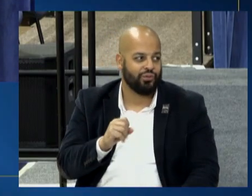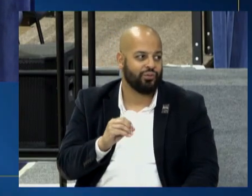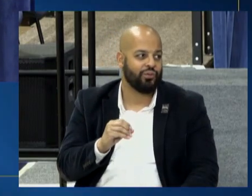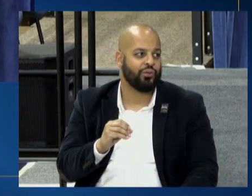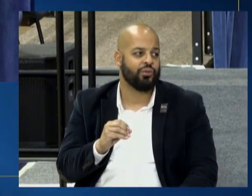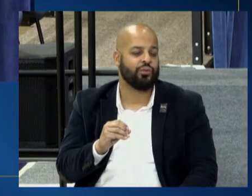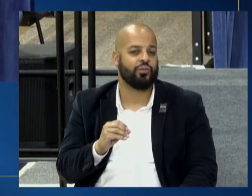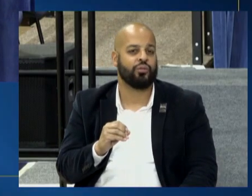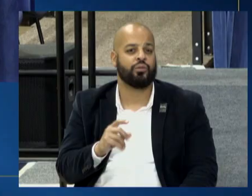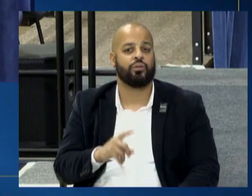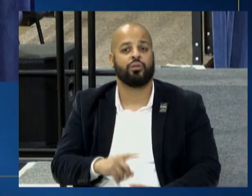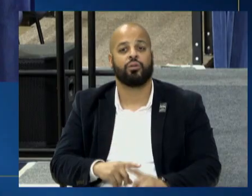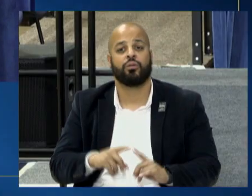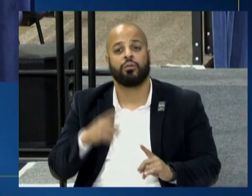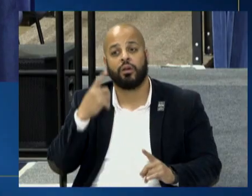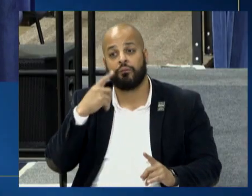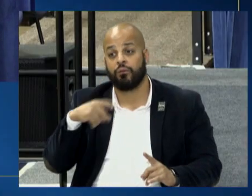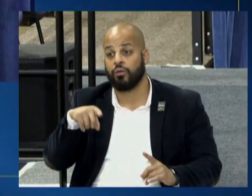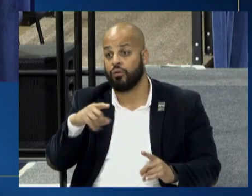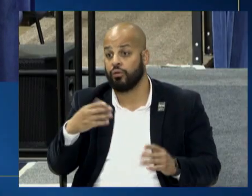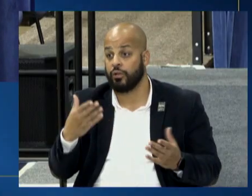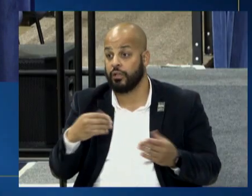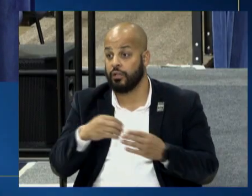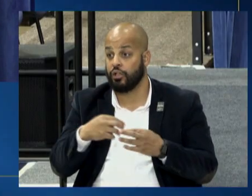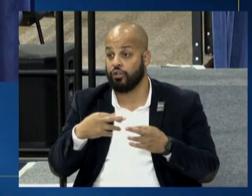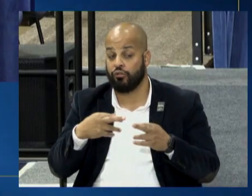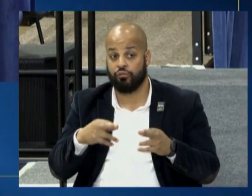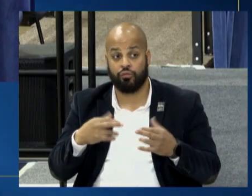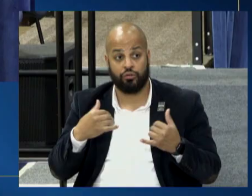However, for those that are here in the room, at this point we're going to start to transition